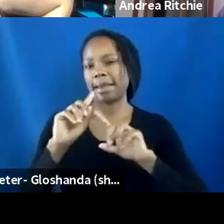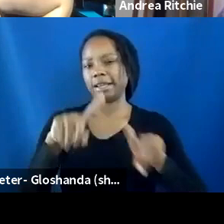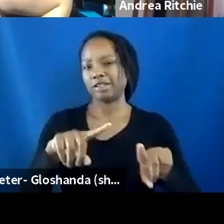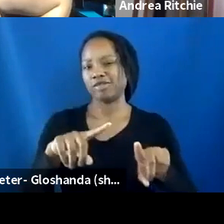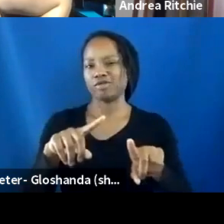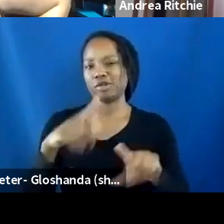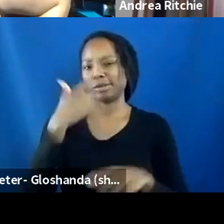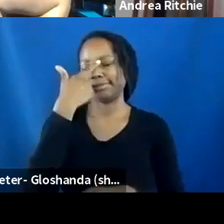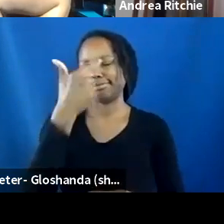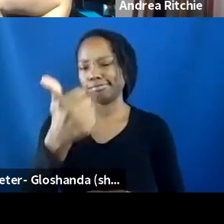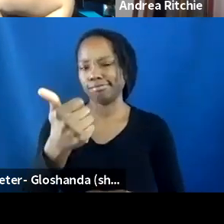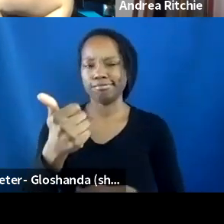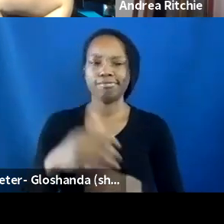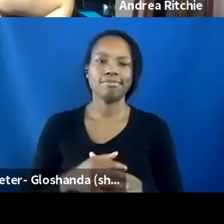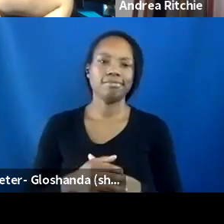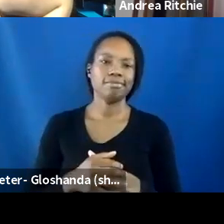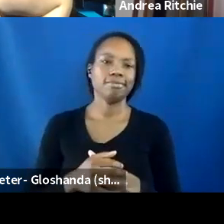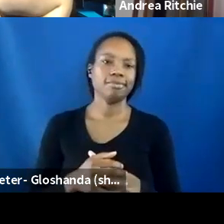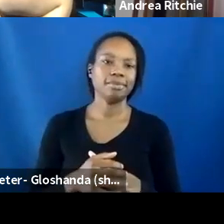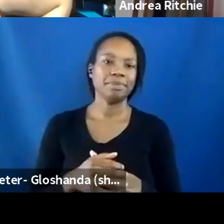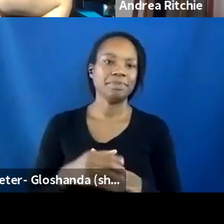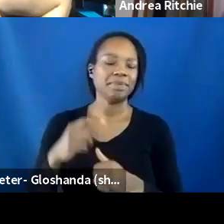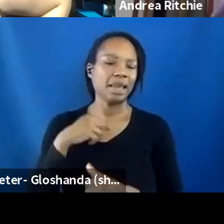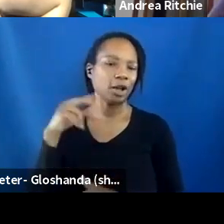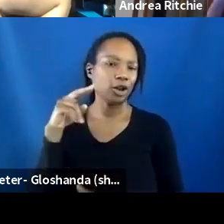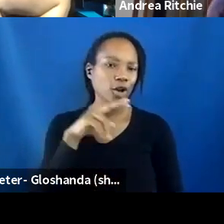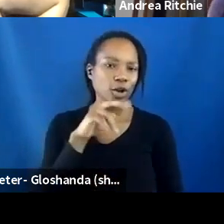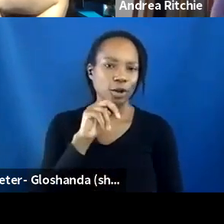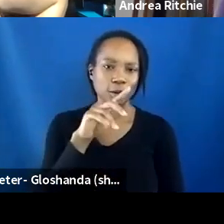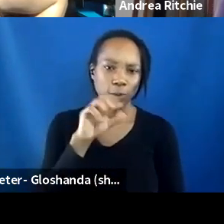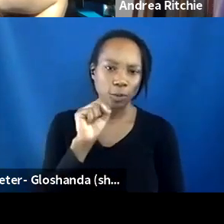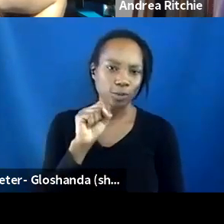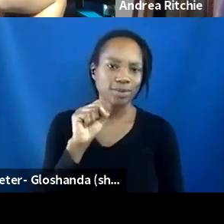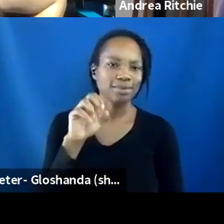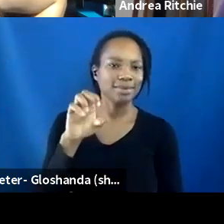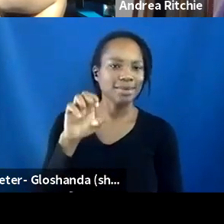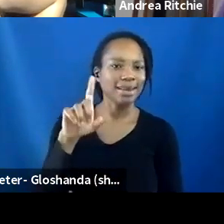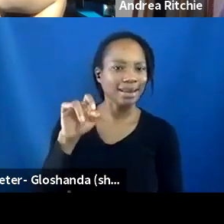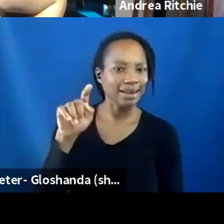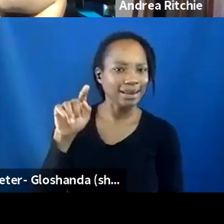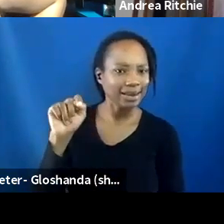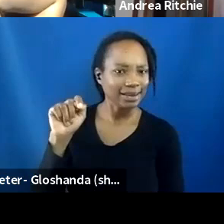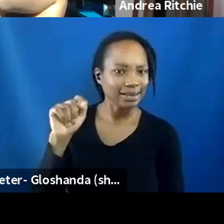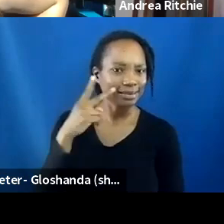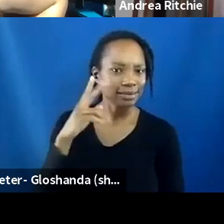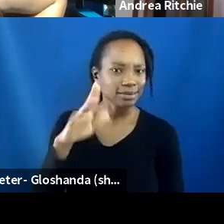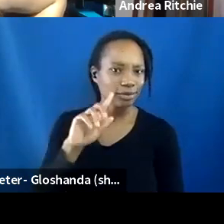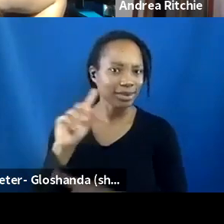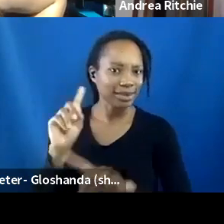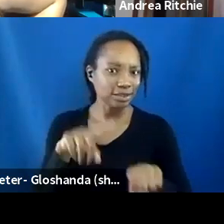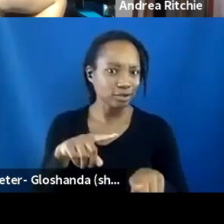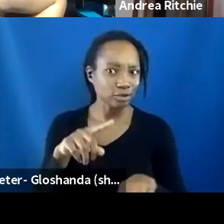I'm looking in the notes, Elliott, I saw you put your answers down first. Is it okay if we start there? Or does anyone else really wanna go first?